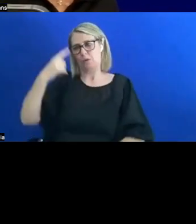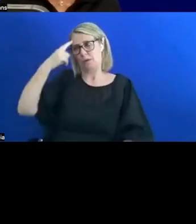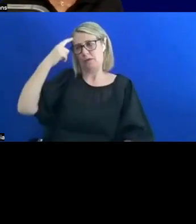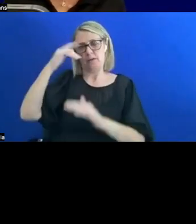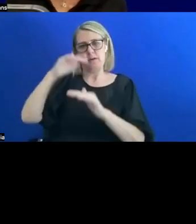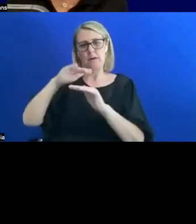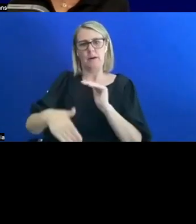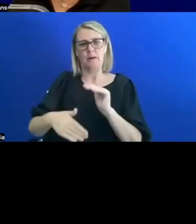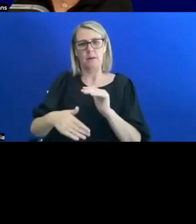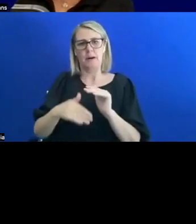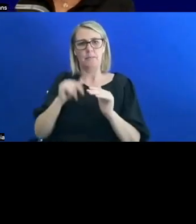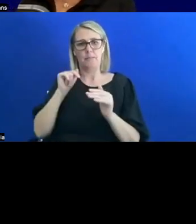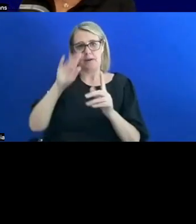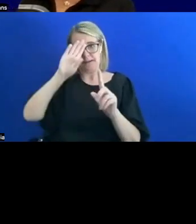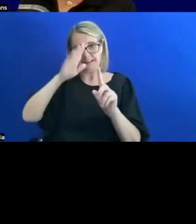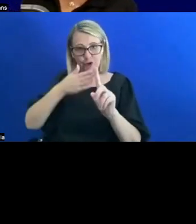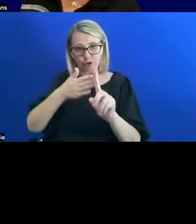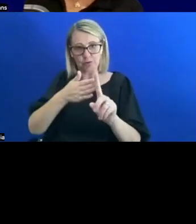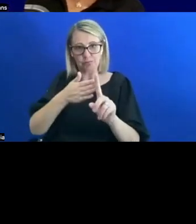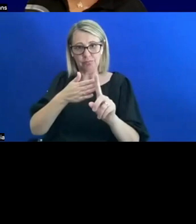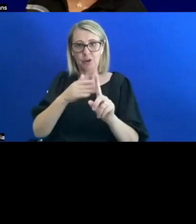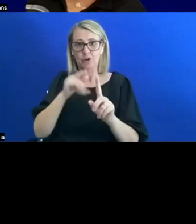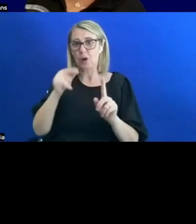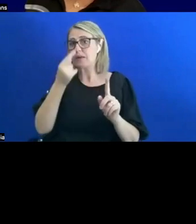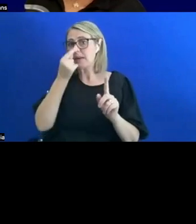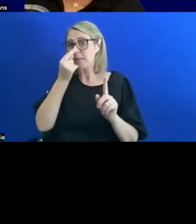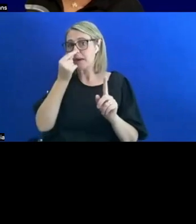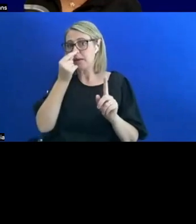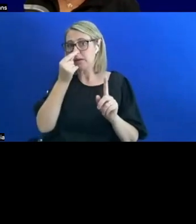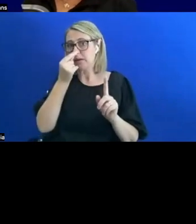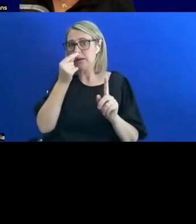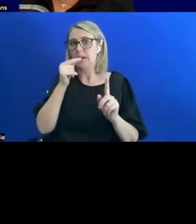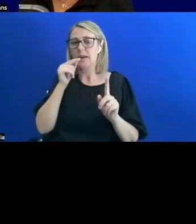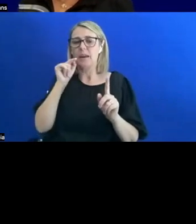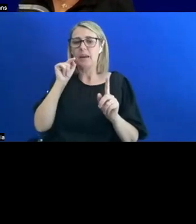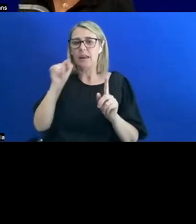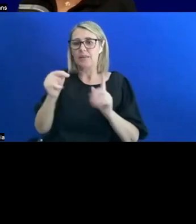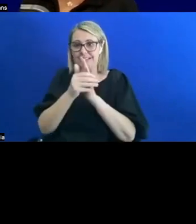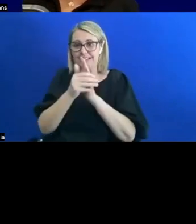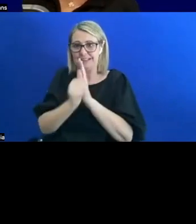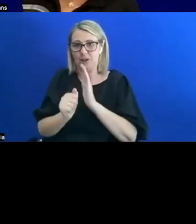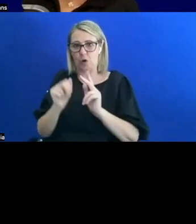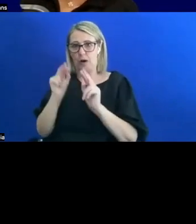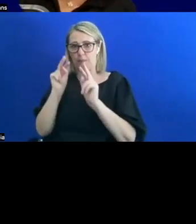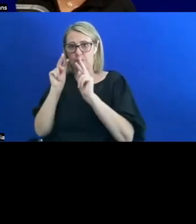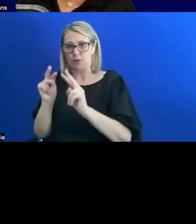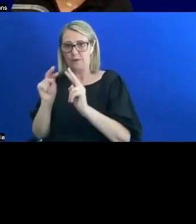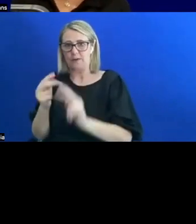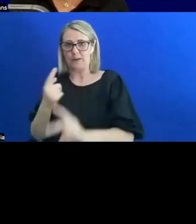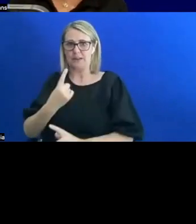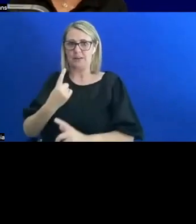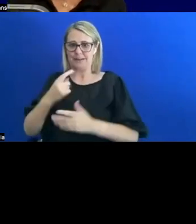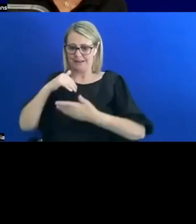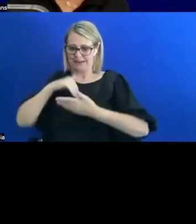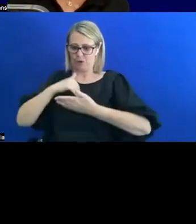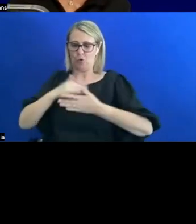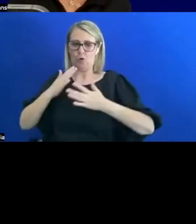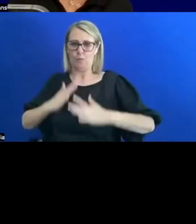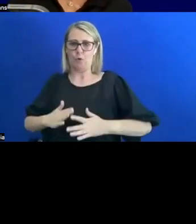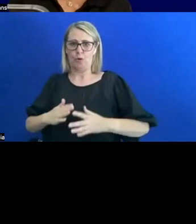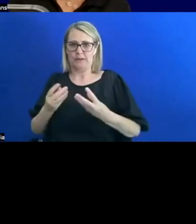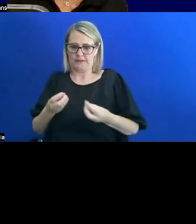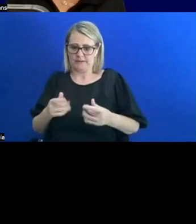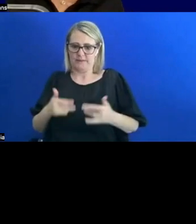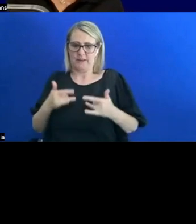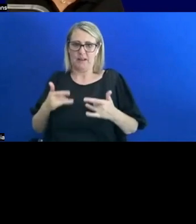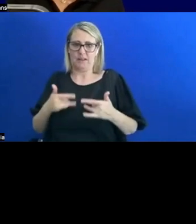Attention, so the ability to and the skill of observing internal sensations. So the ability to